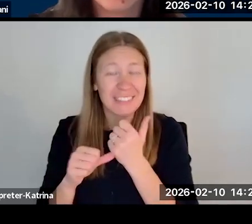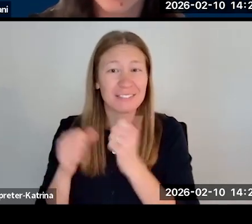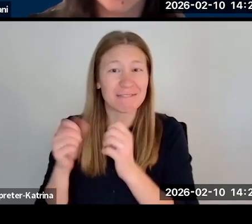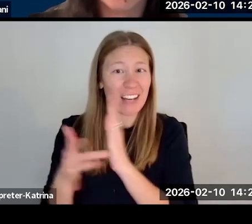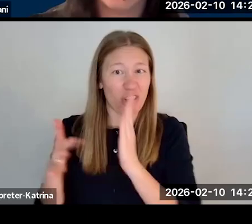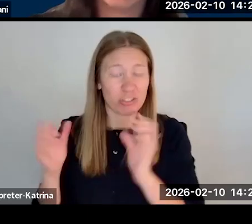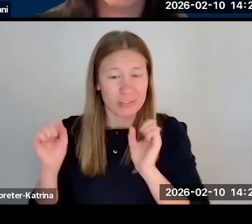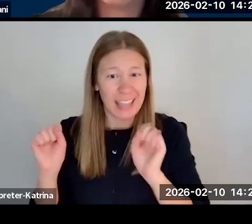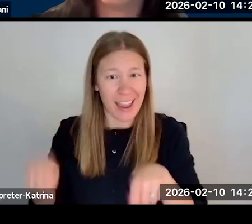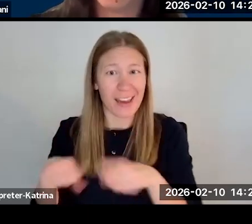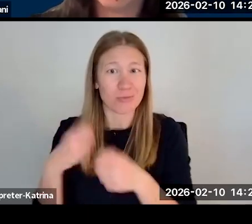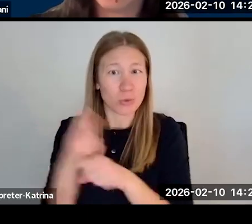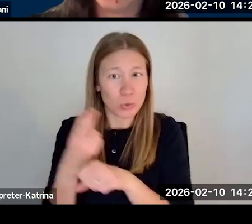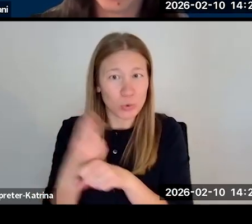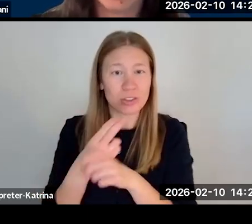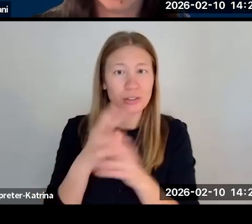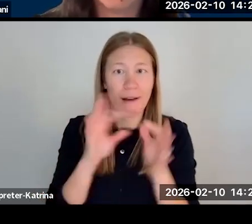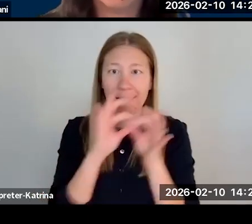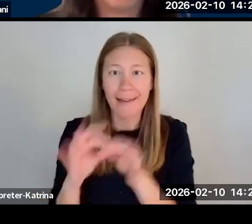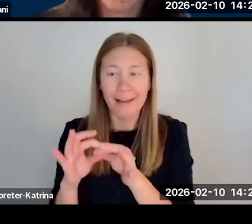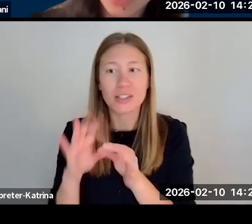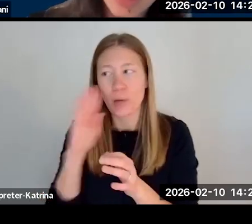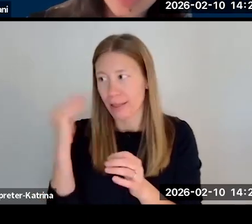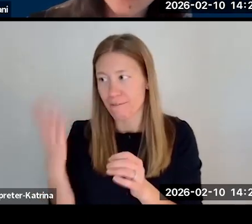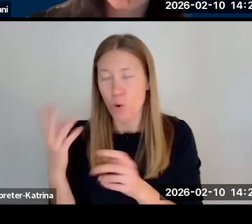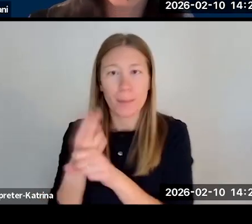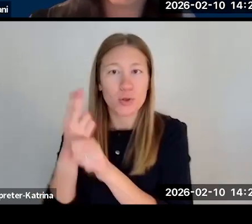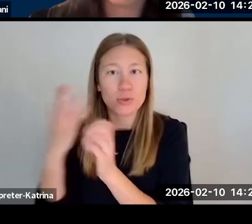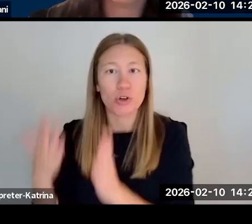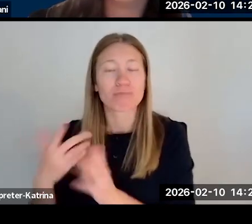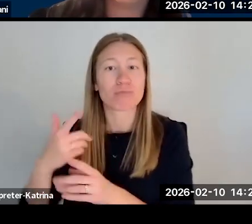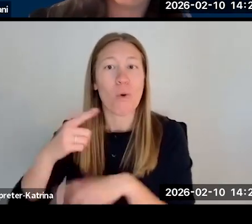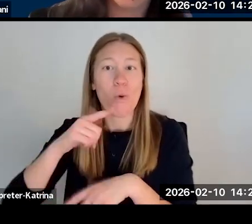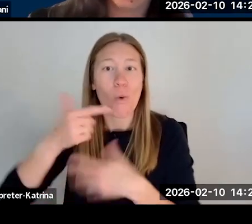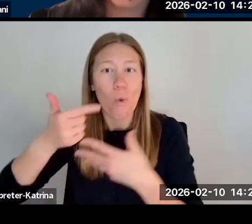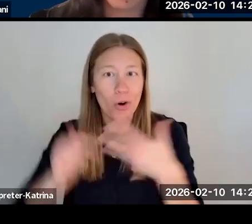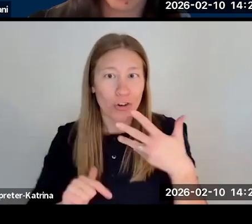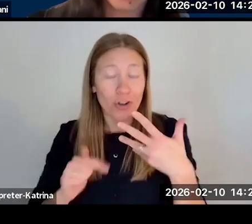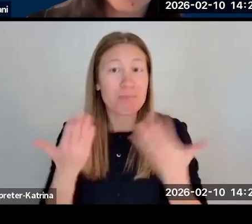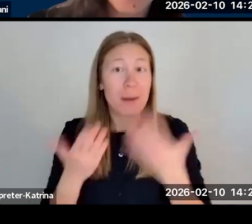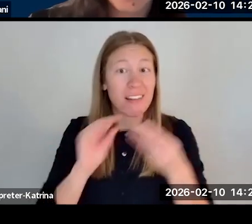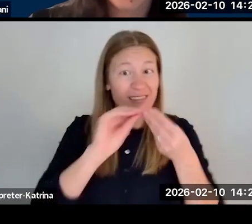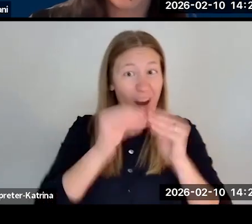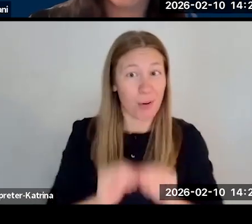which will tell users whether something is an ordered list, so sequential or numbered